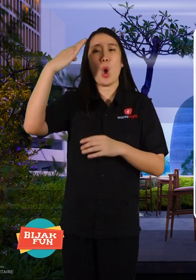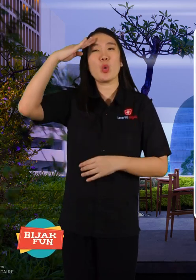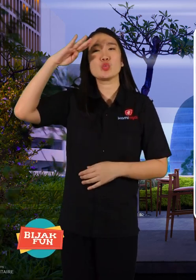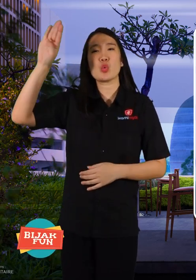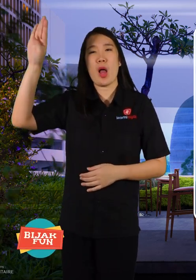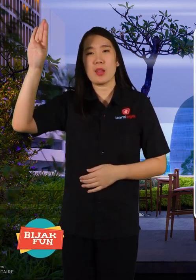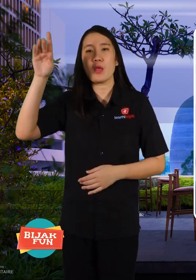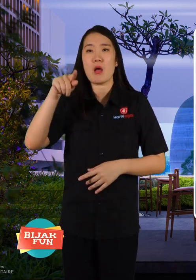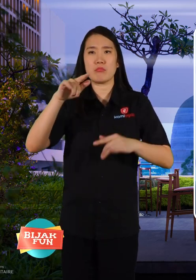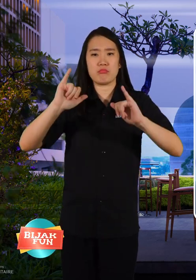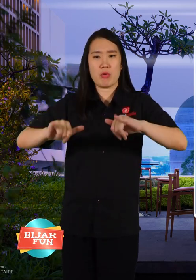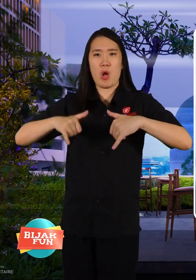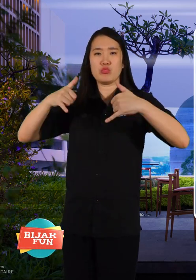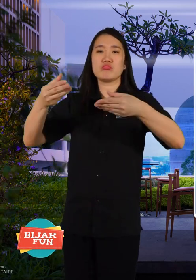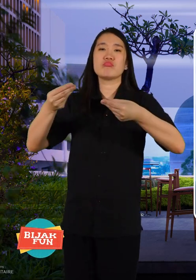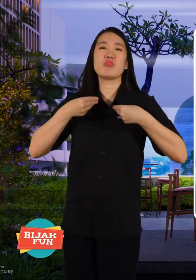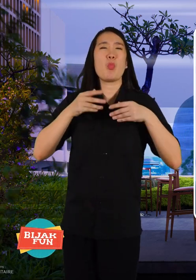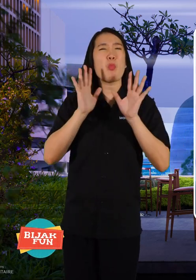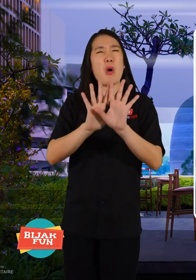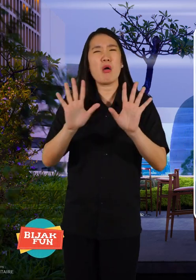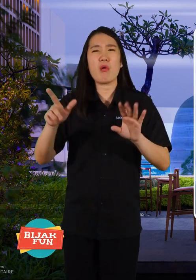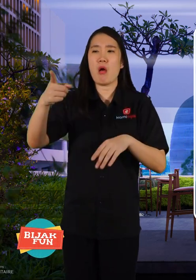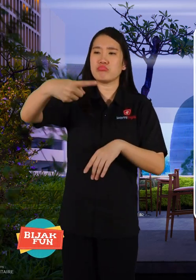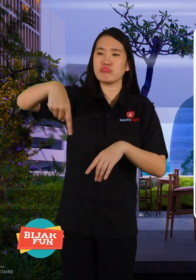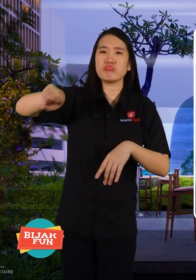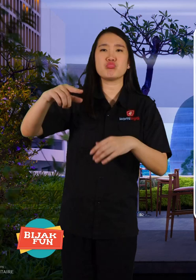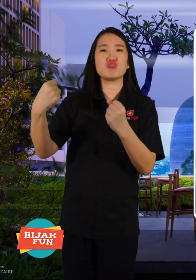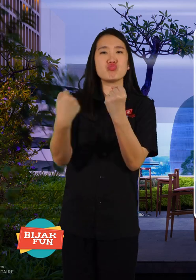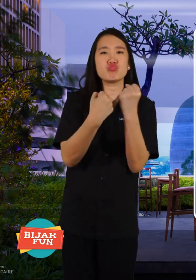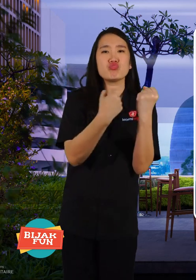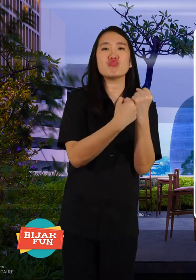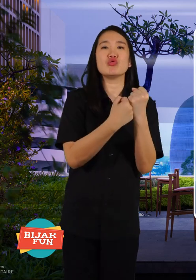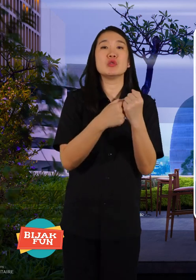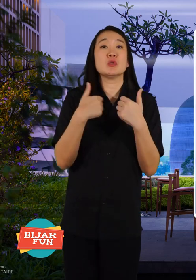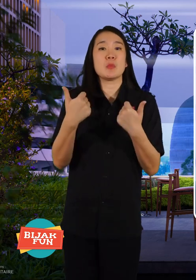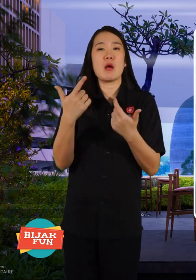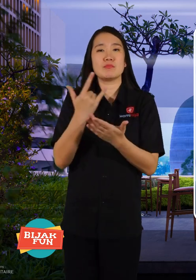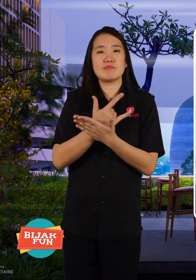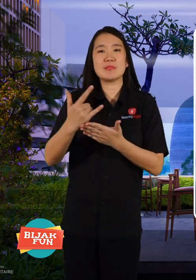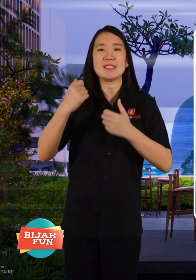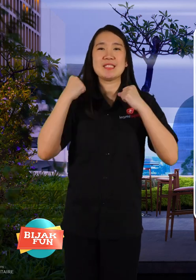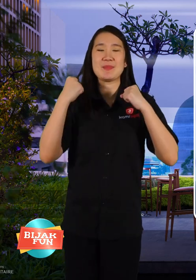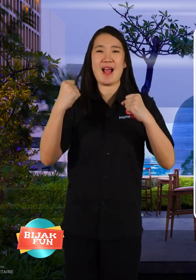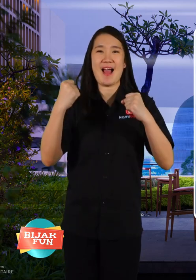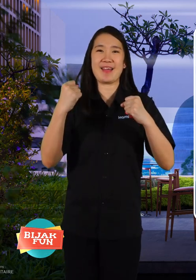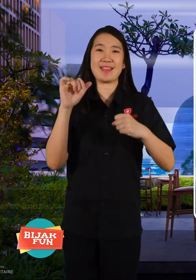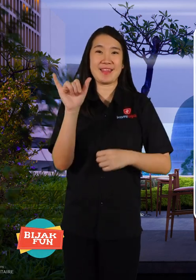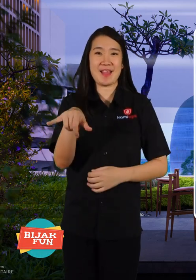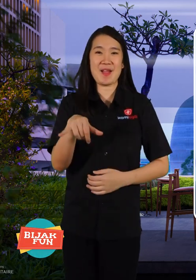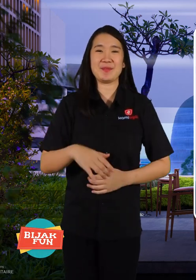Australia with scholarships and got a lot of support from the environment. Keep the spirit Okay!